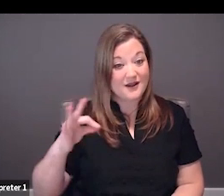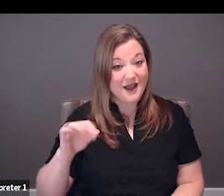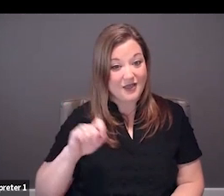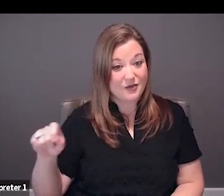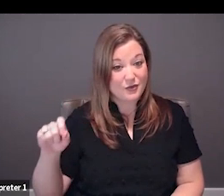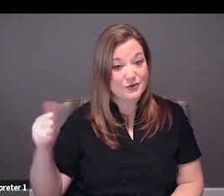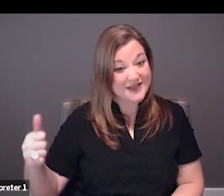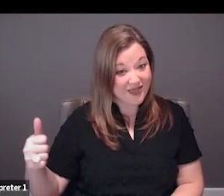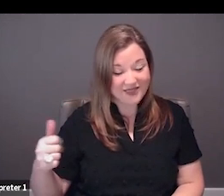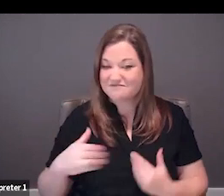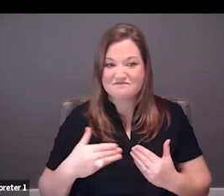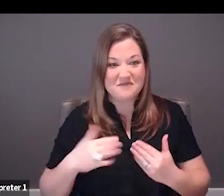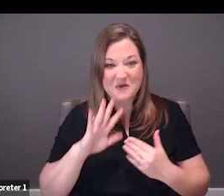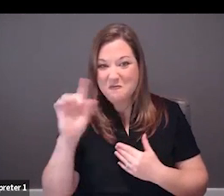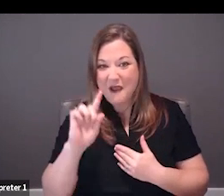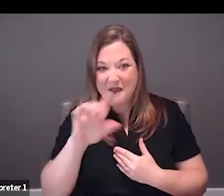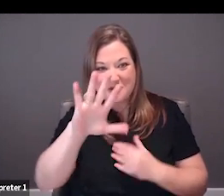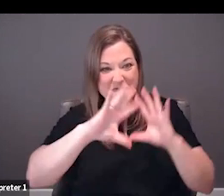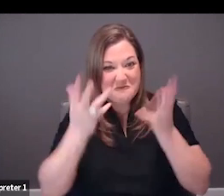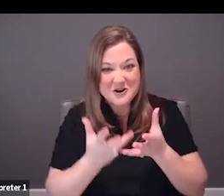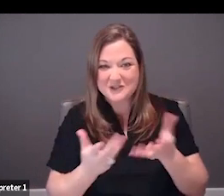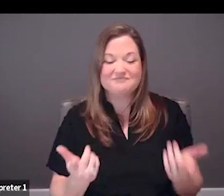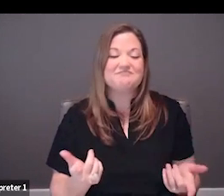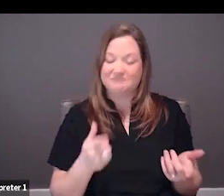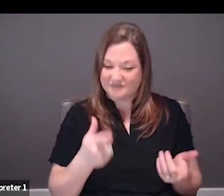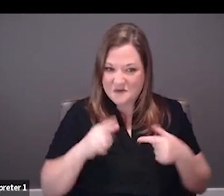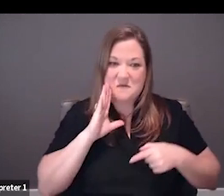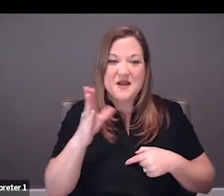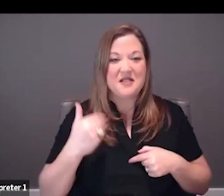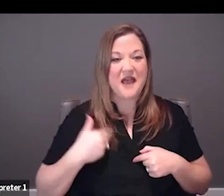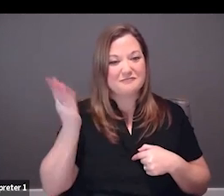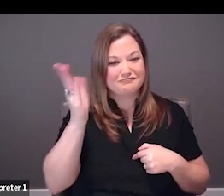No matter where you are in the world, there's going to be a talk during your business hours, and you can register if you go